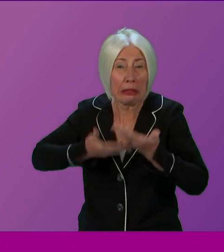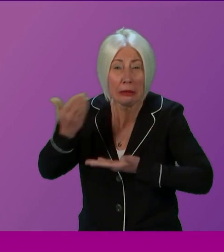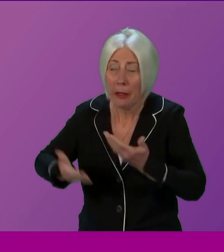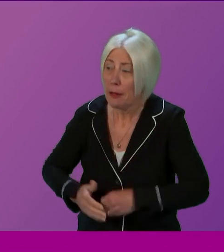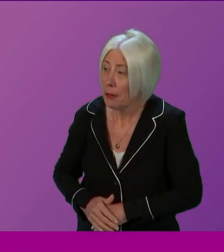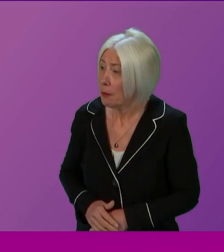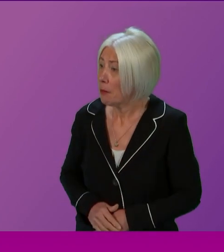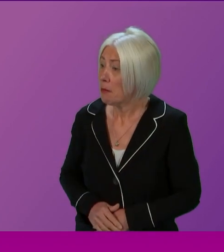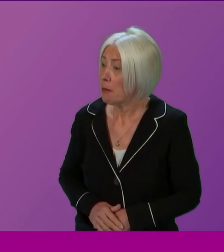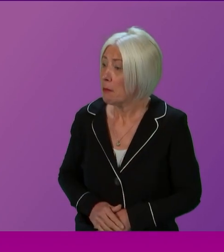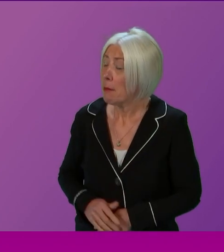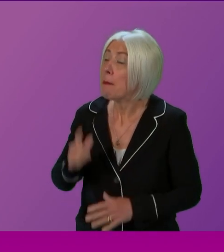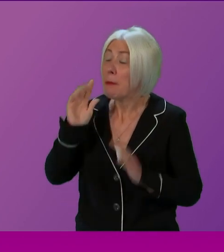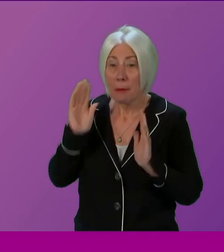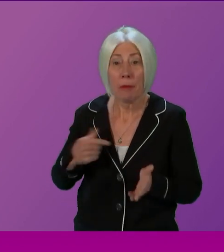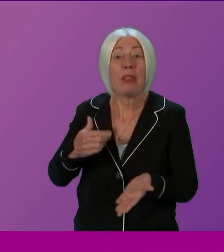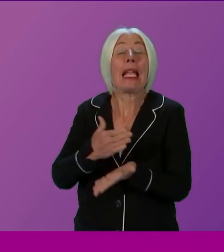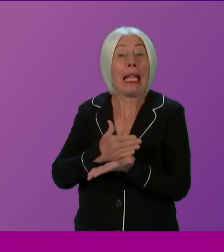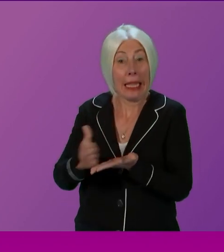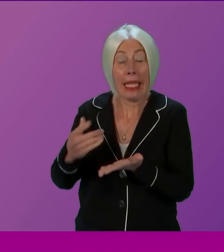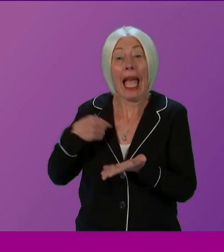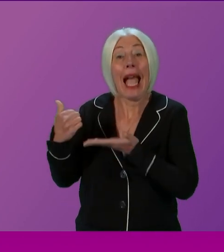Let us be absolutely clear. I can be helpful to the First Minister—